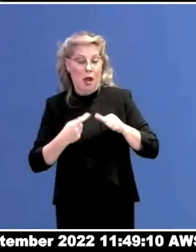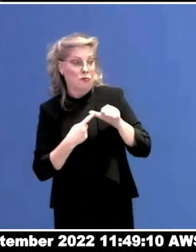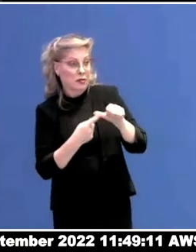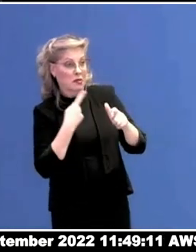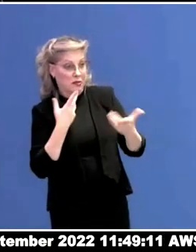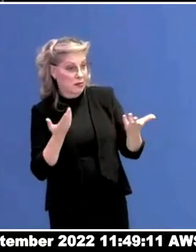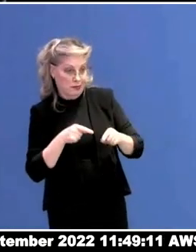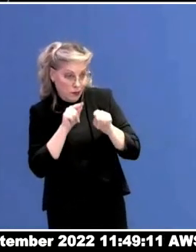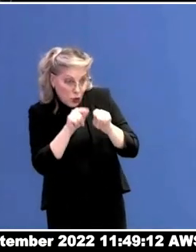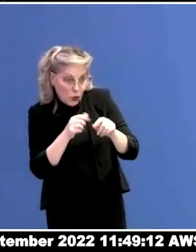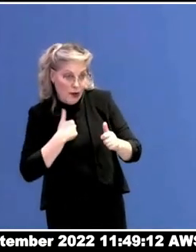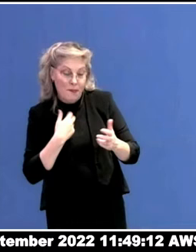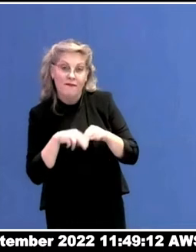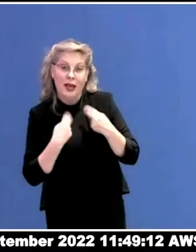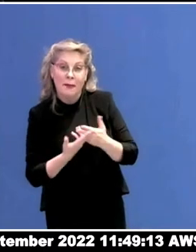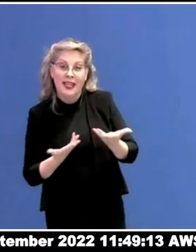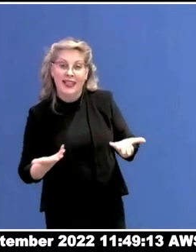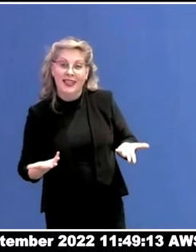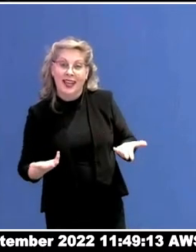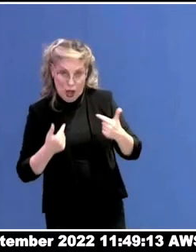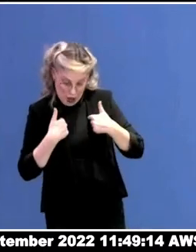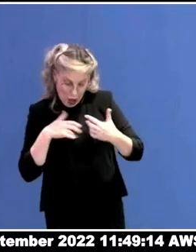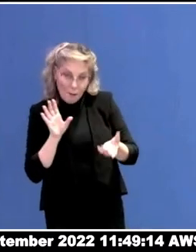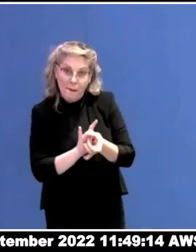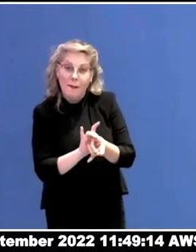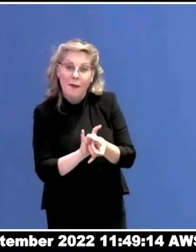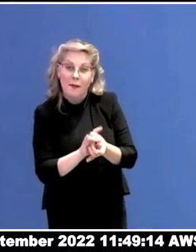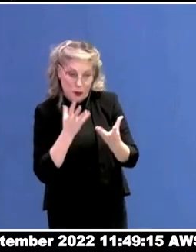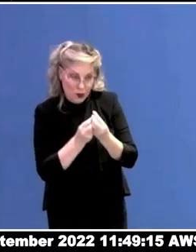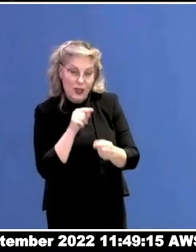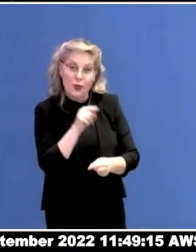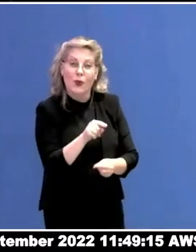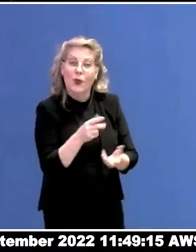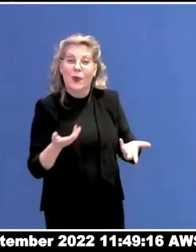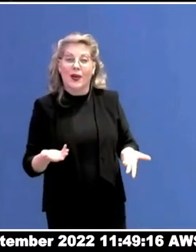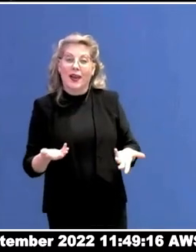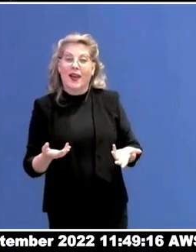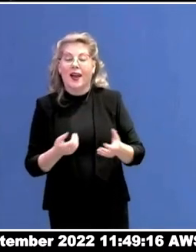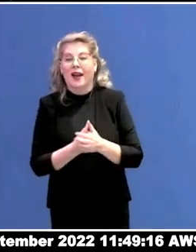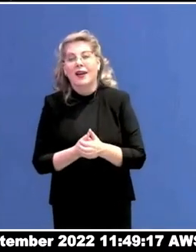But we had enormous outcomes, and you know, outcomes I have never seen before.